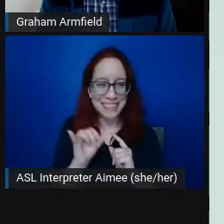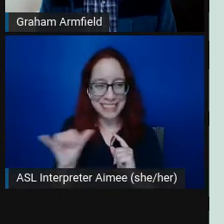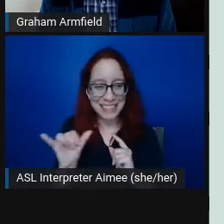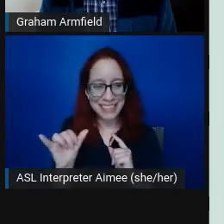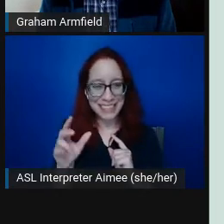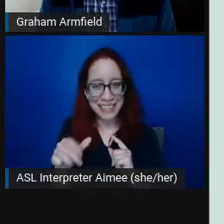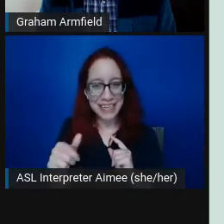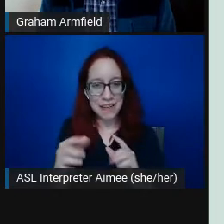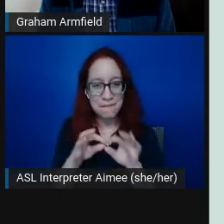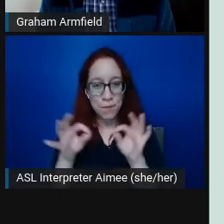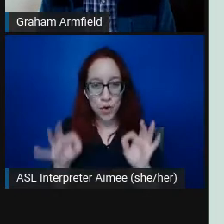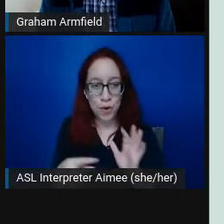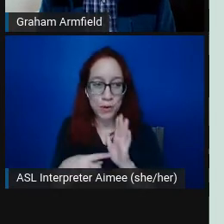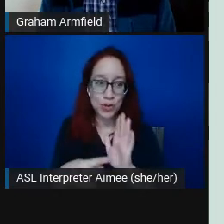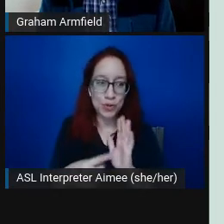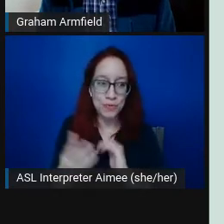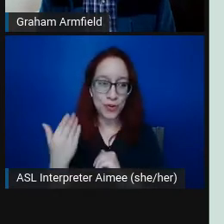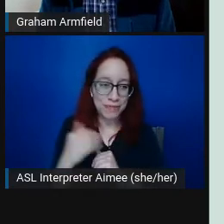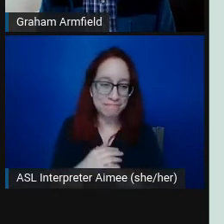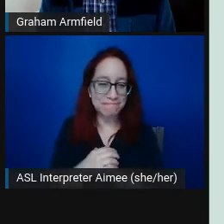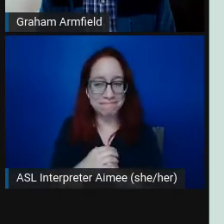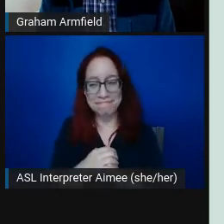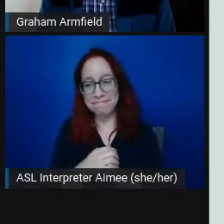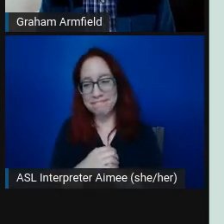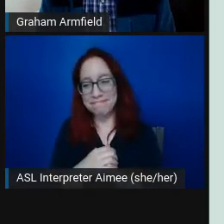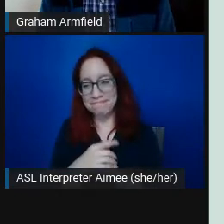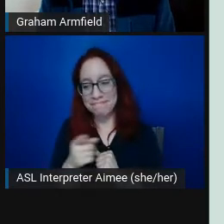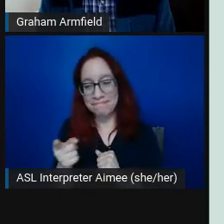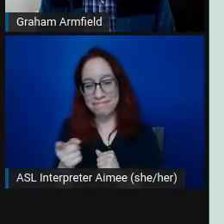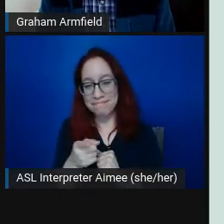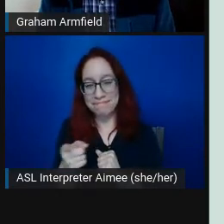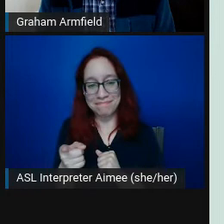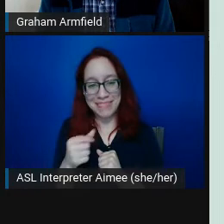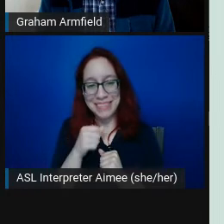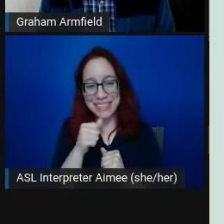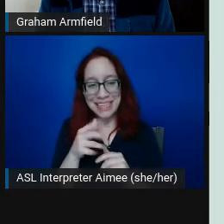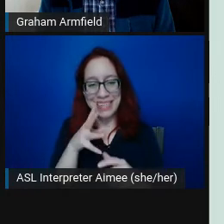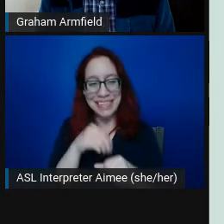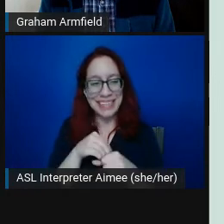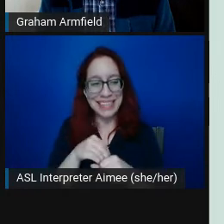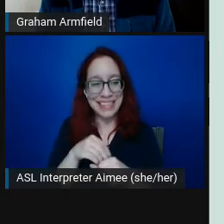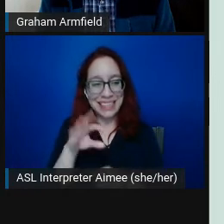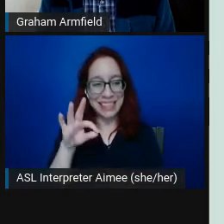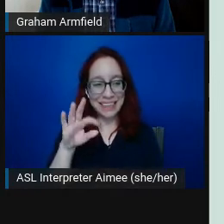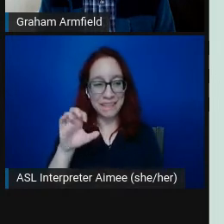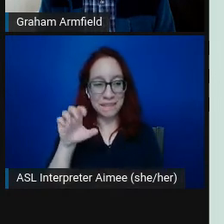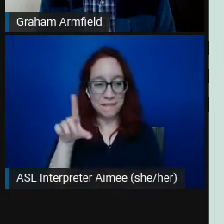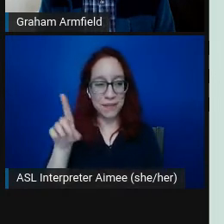I showed you before, these are not contained in the fieldset or with a legend.